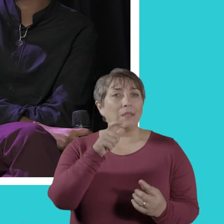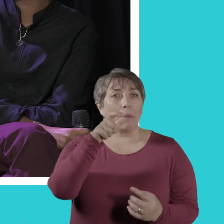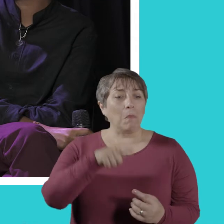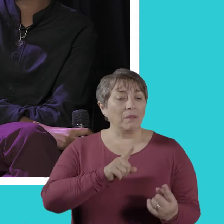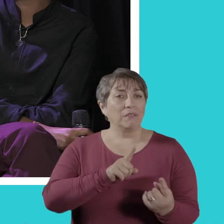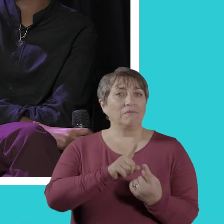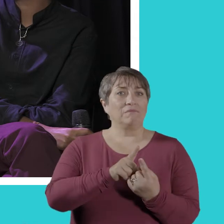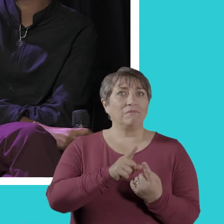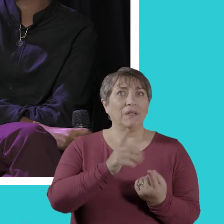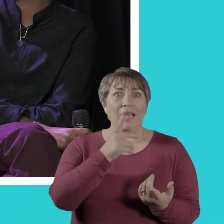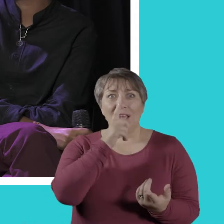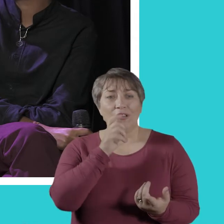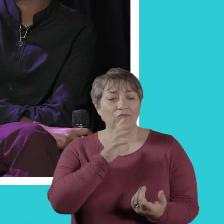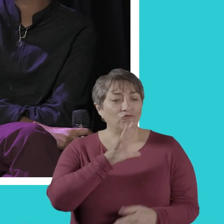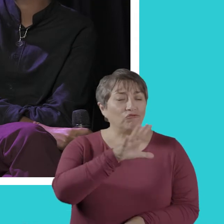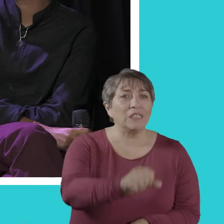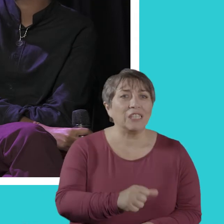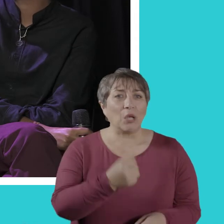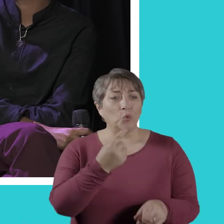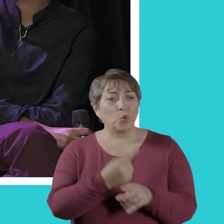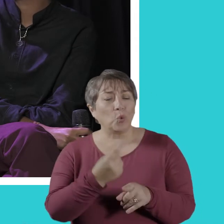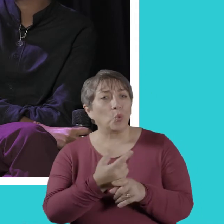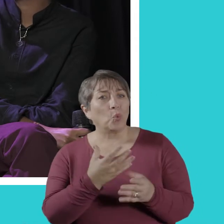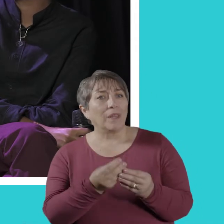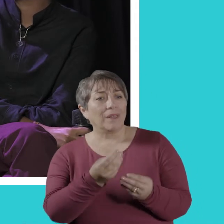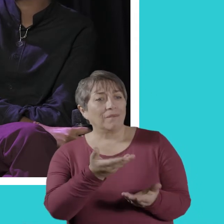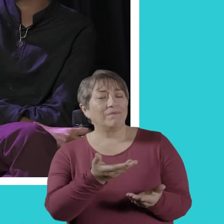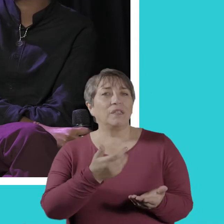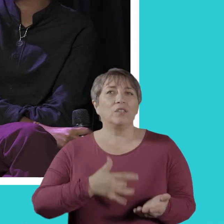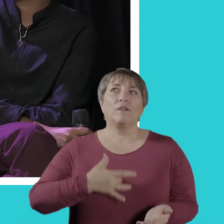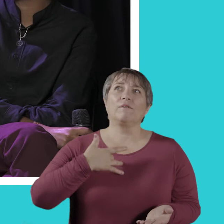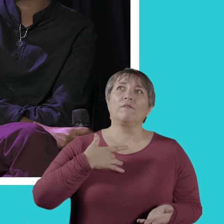like reach out to and talk about those feelings with. So it's definitely like a work in progress